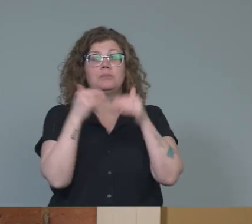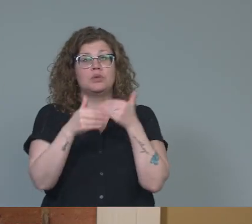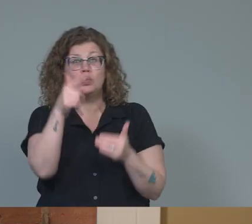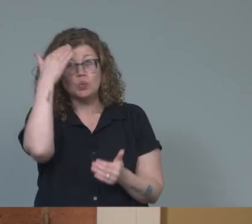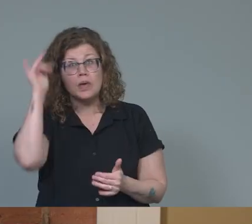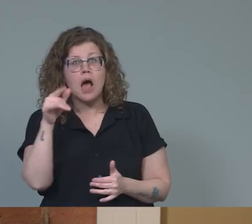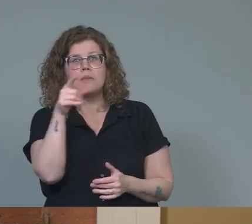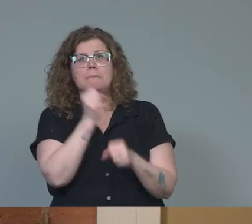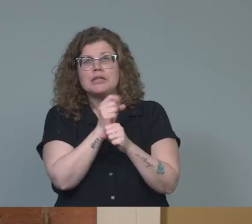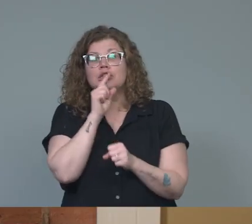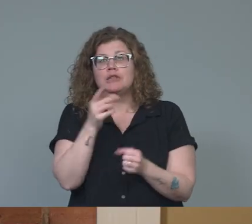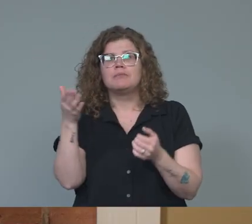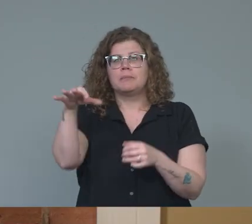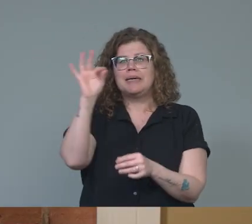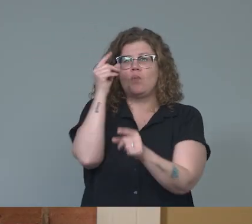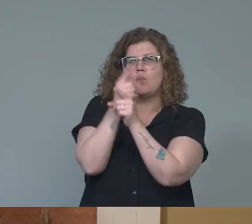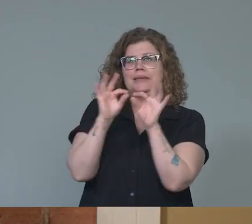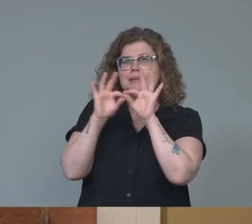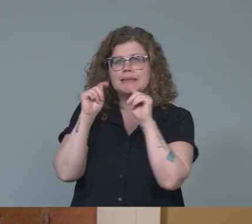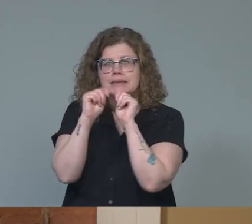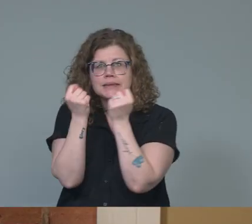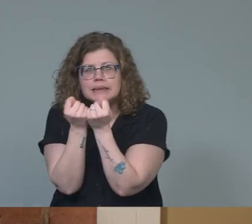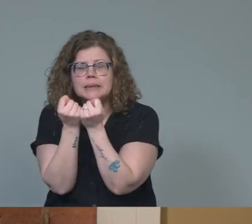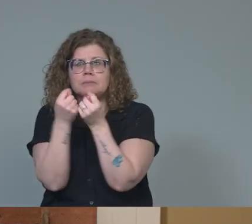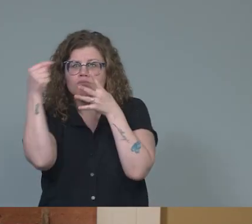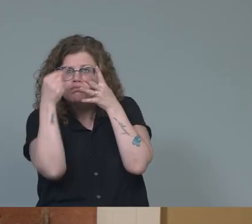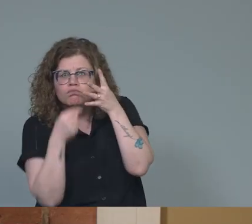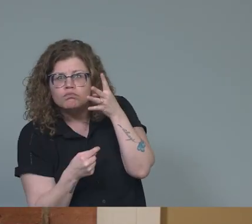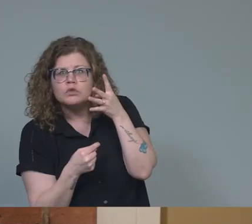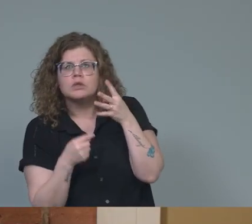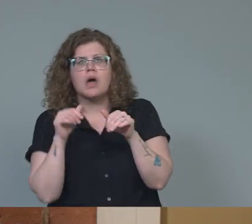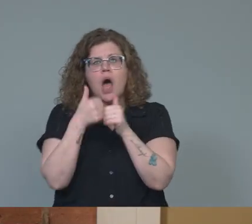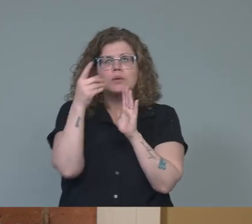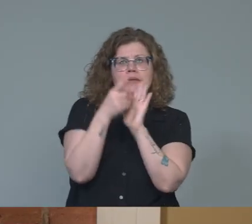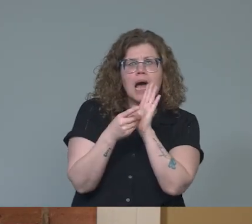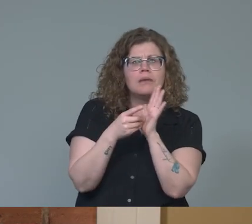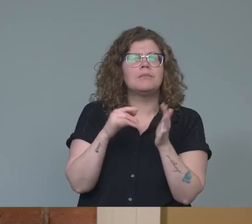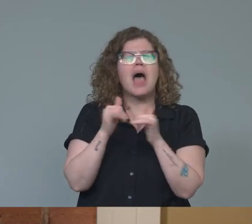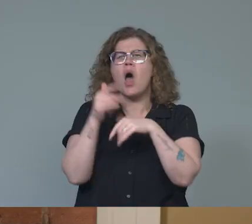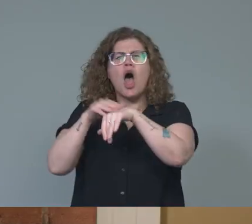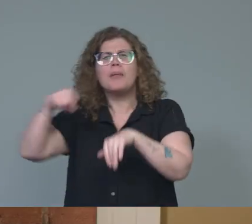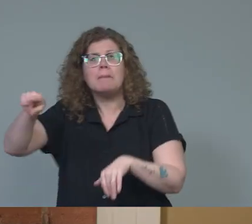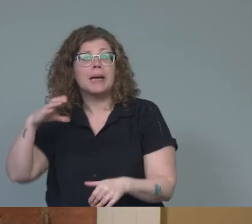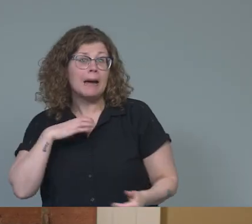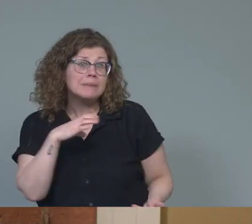are simply trying to ensure that the project that you're making is going to work well in the public realm.